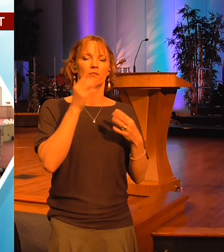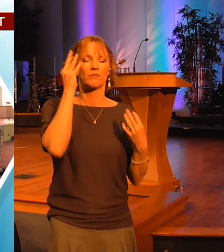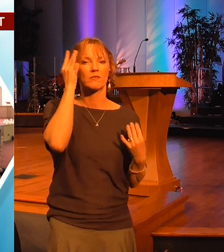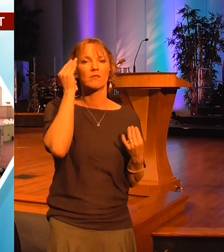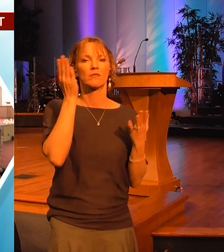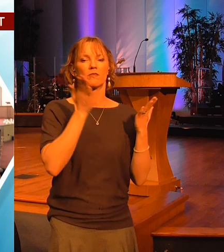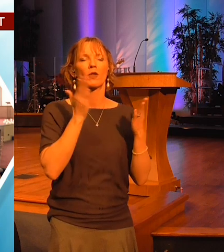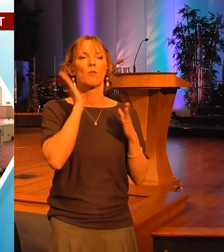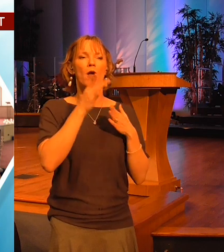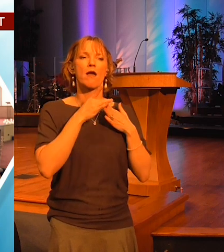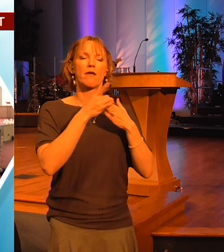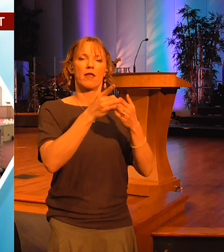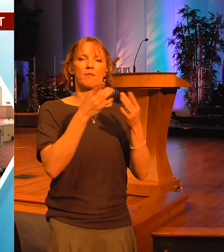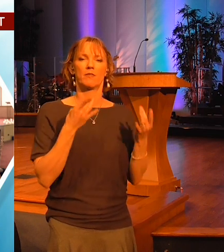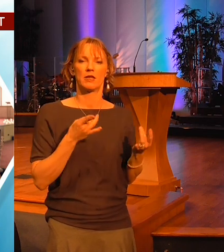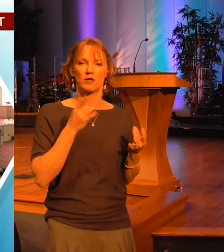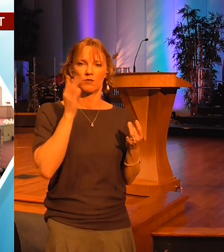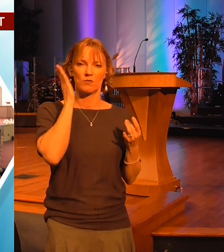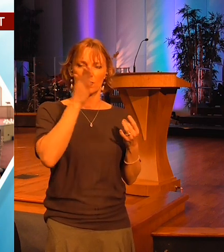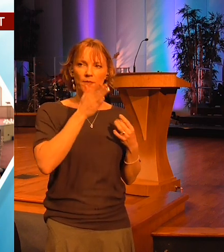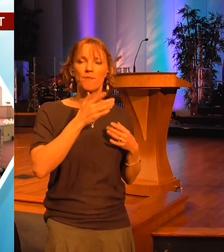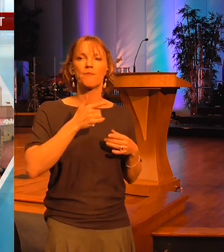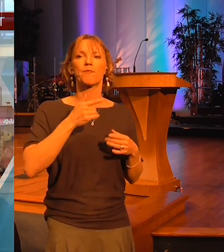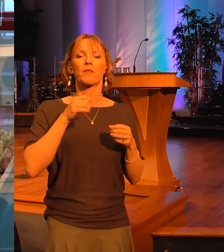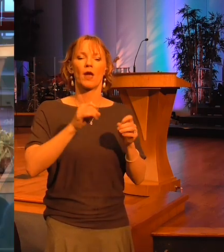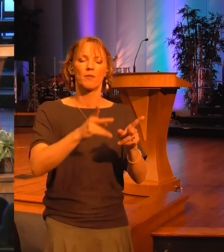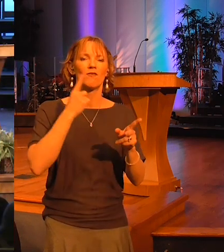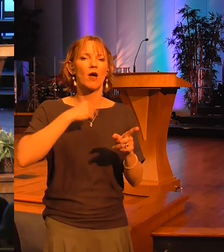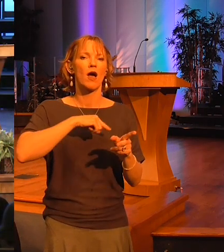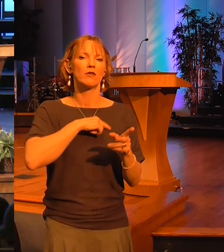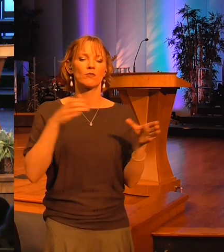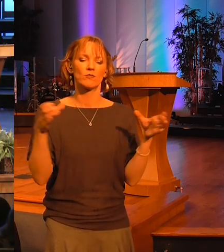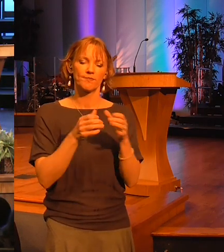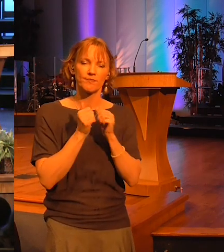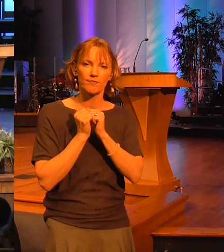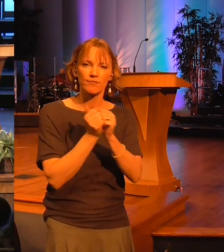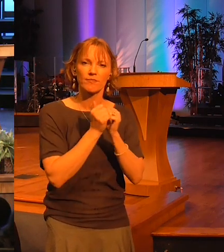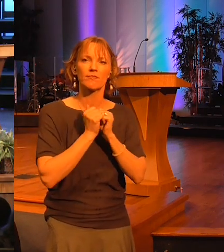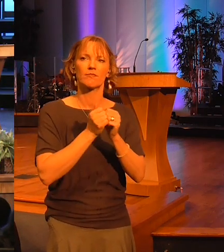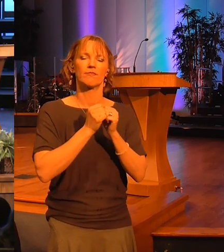meditation and it's an opportunity for us just to come together and be in stillness and silence for